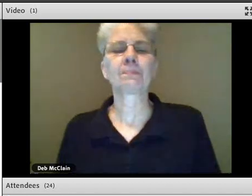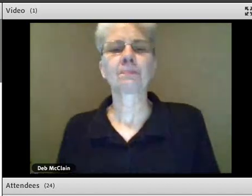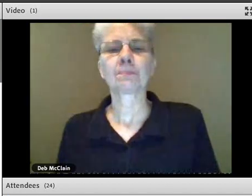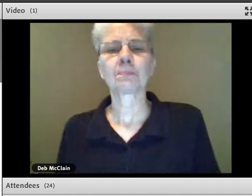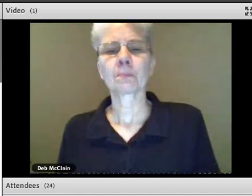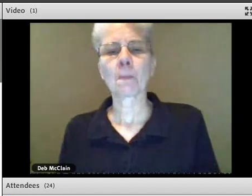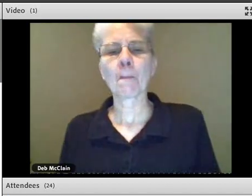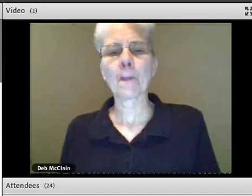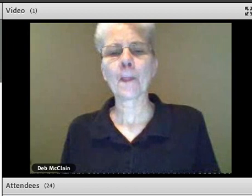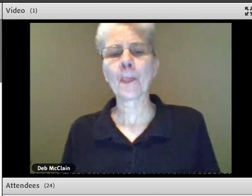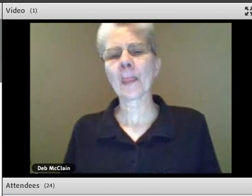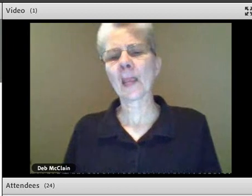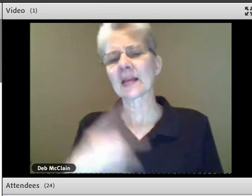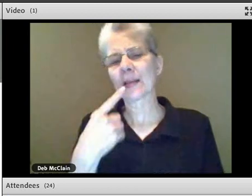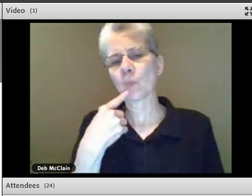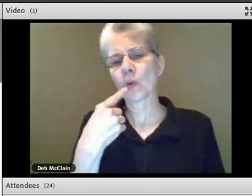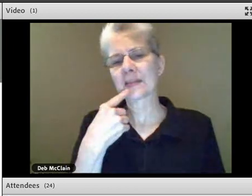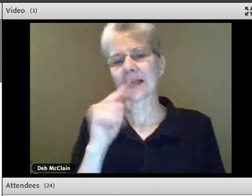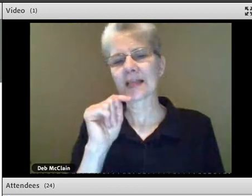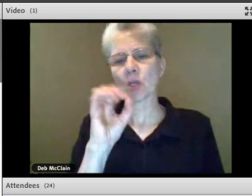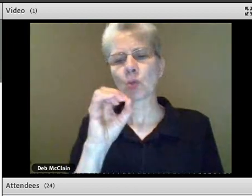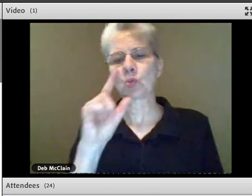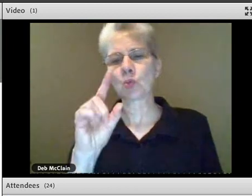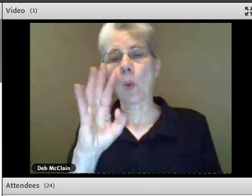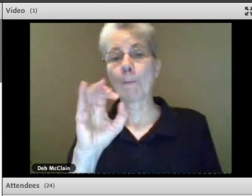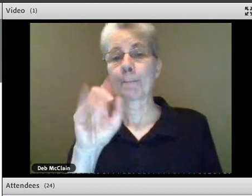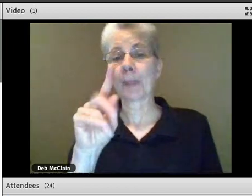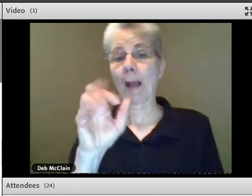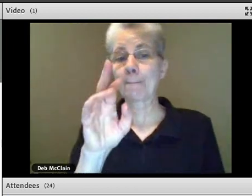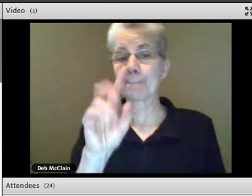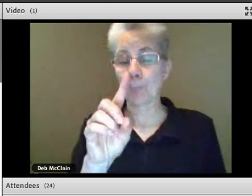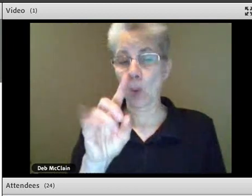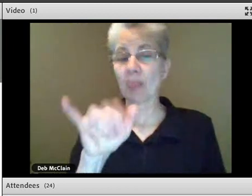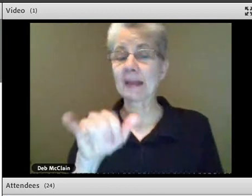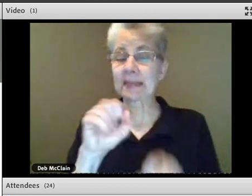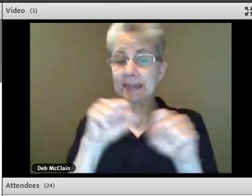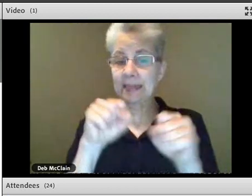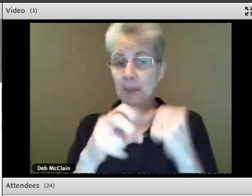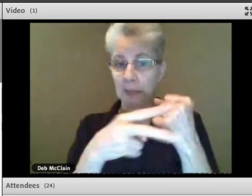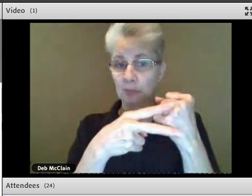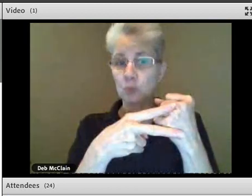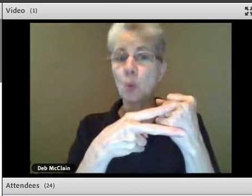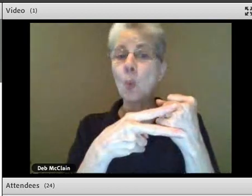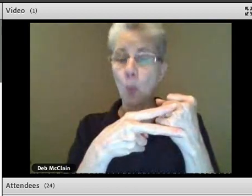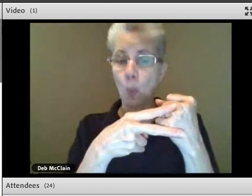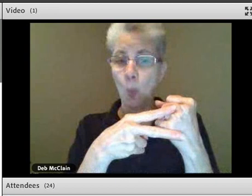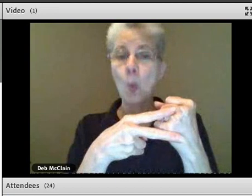Someone mentioned there's a tool called Blackboard. Blackboard is a learning management system where it can store course materials,